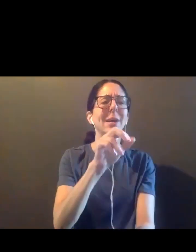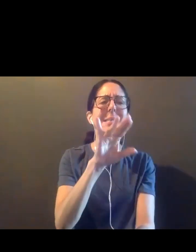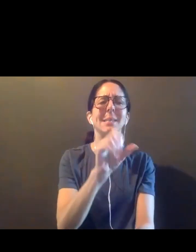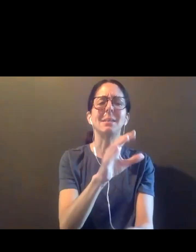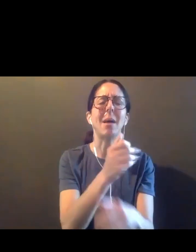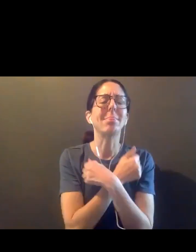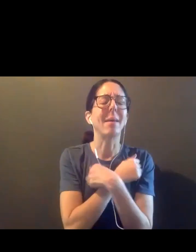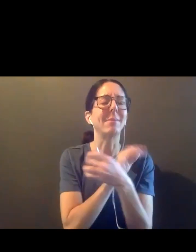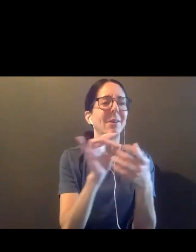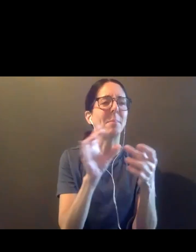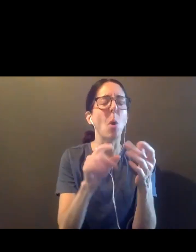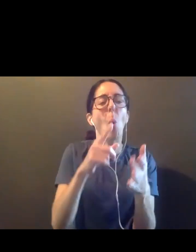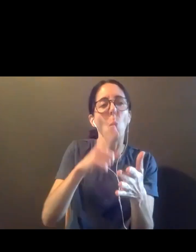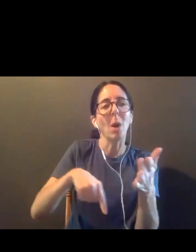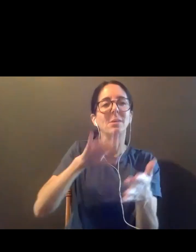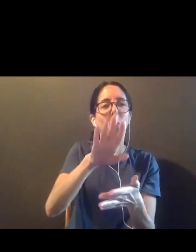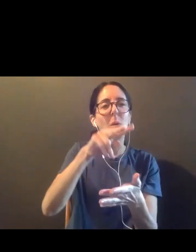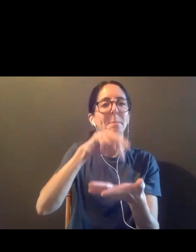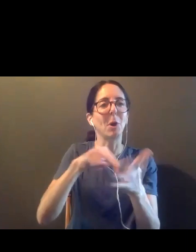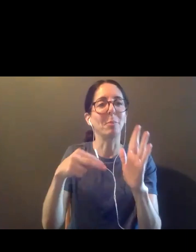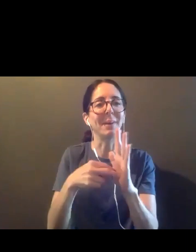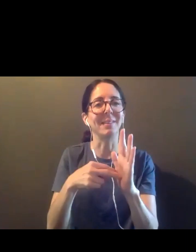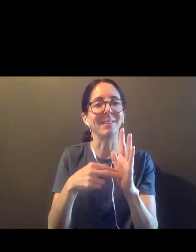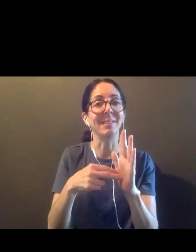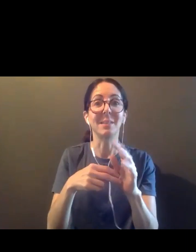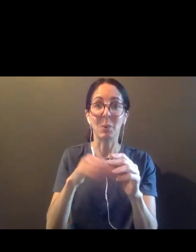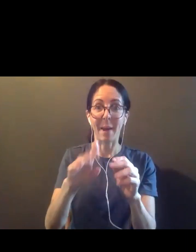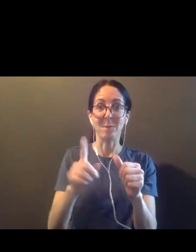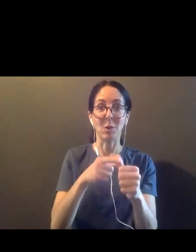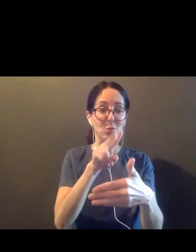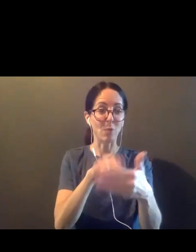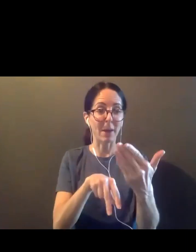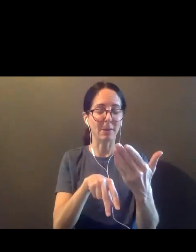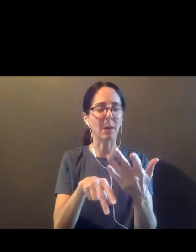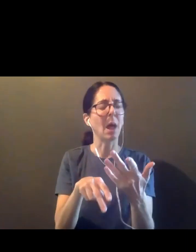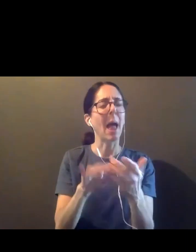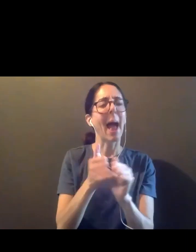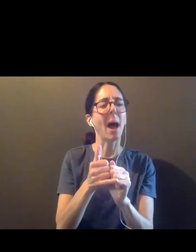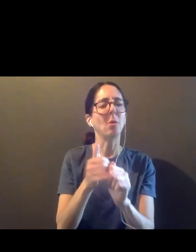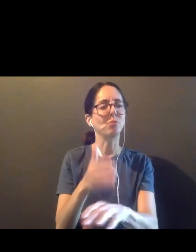And when I read the question first, it was saying, what do we do to advance public policy.